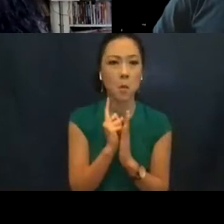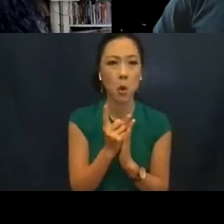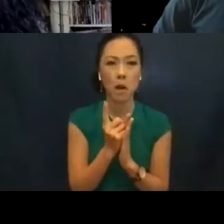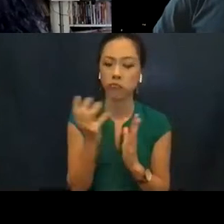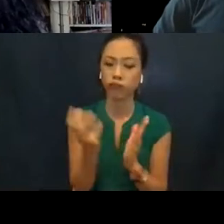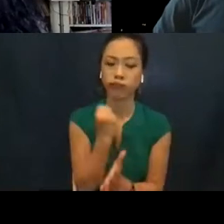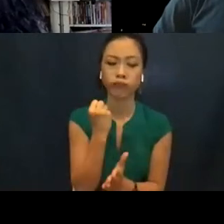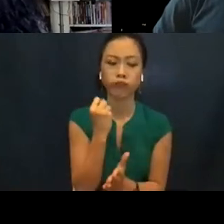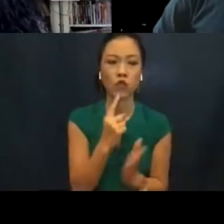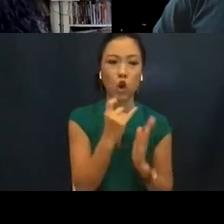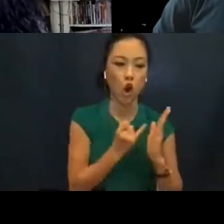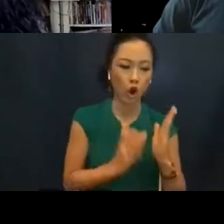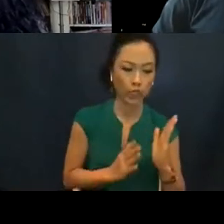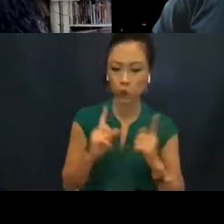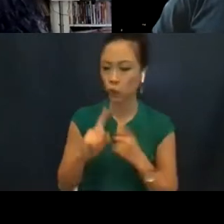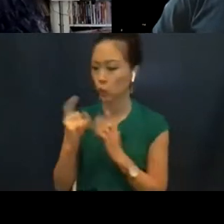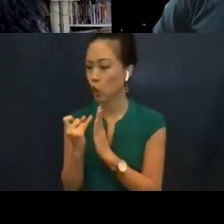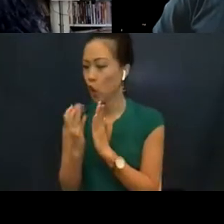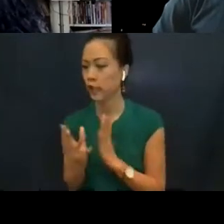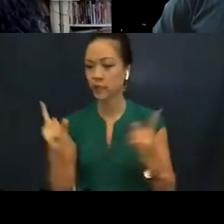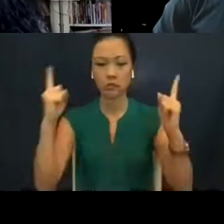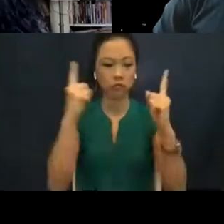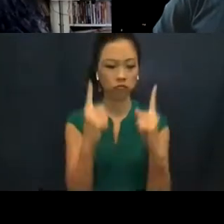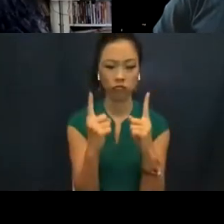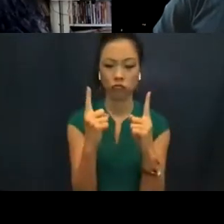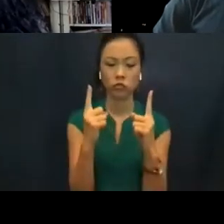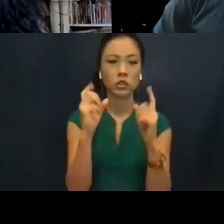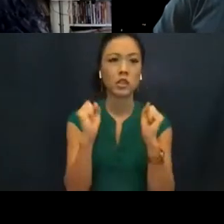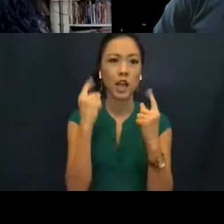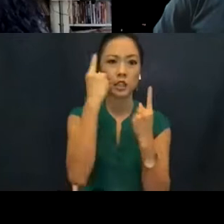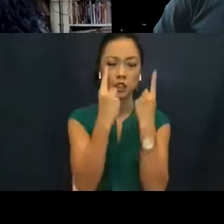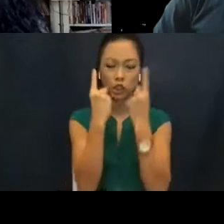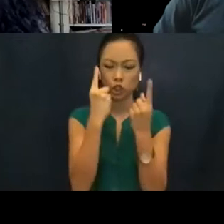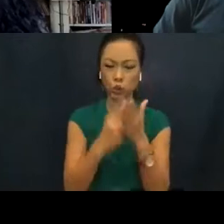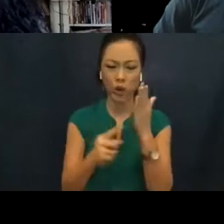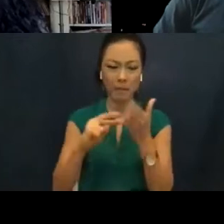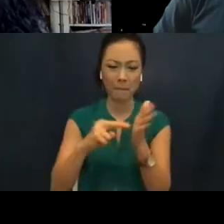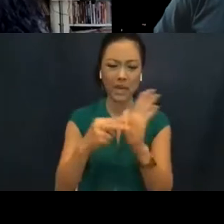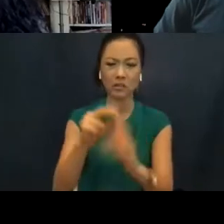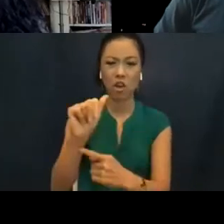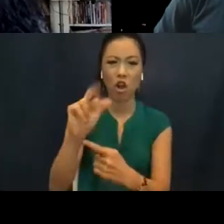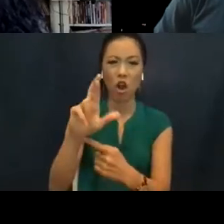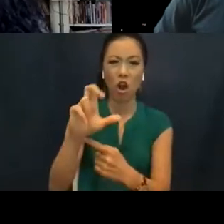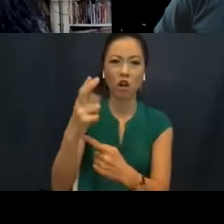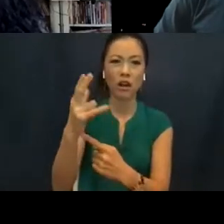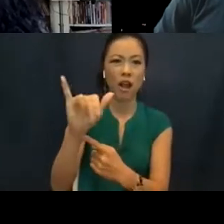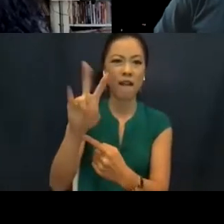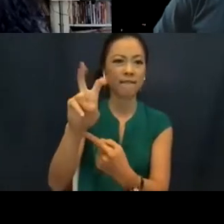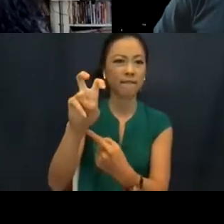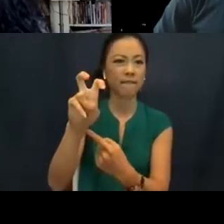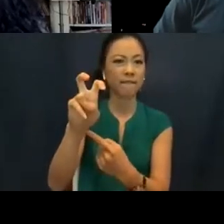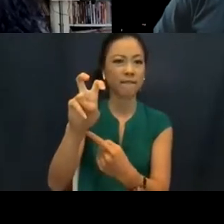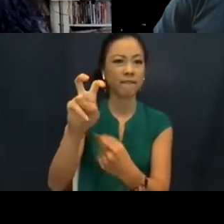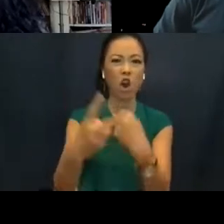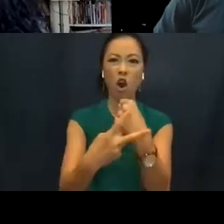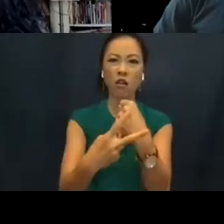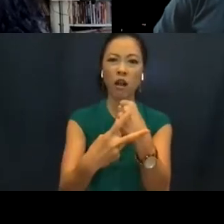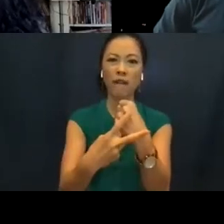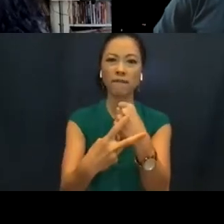reconsider what archive means and this goes back to history and we can reconsider how